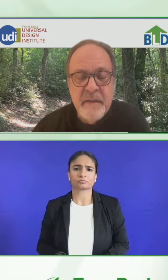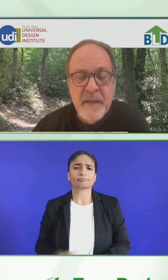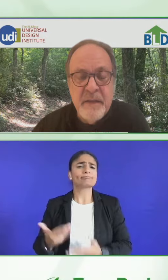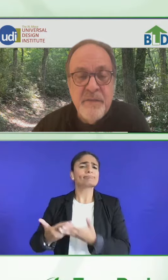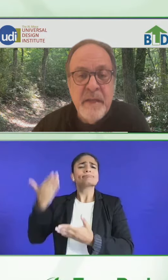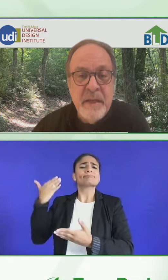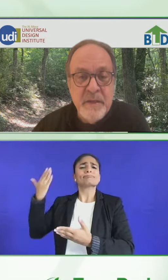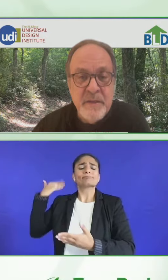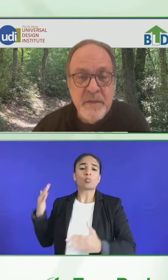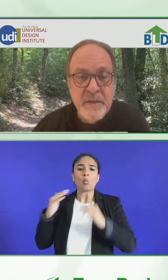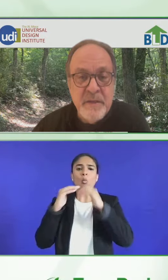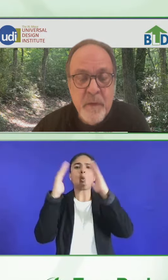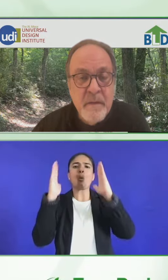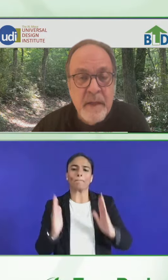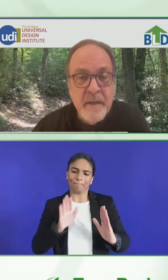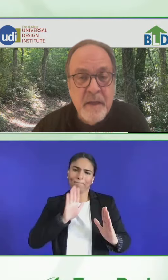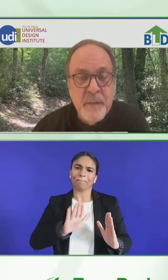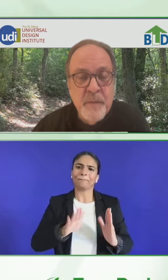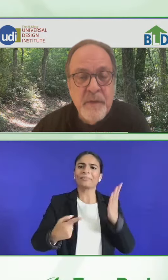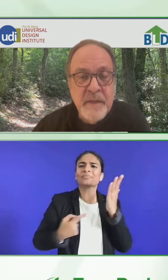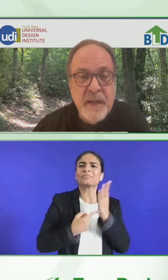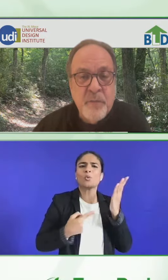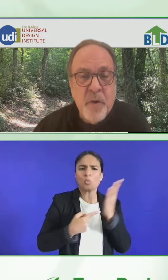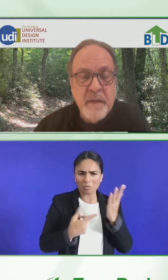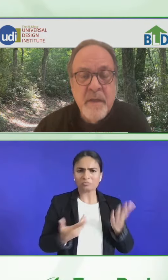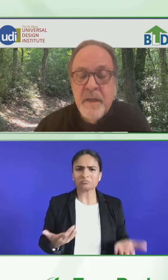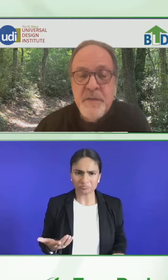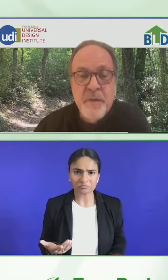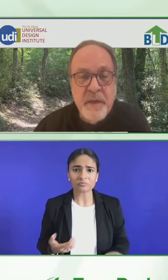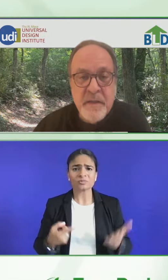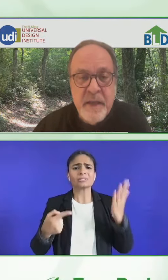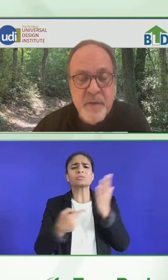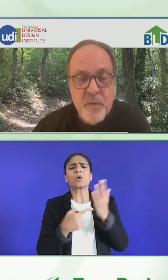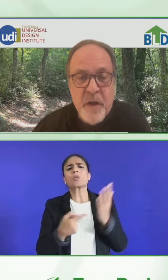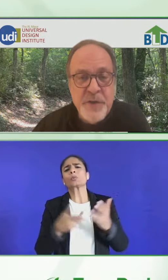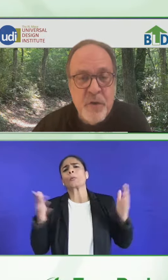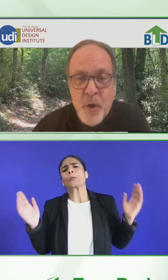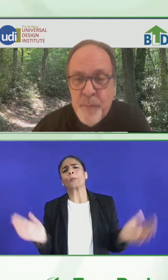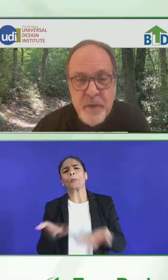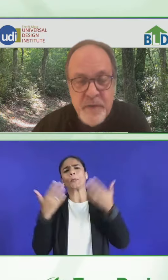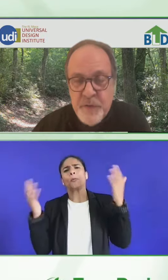convenience that they brought, so things like the Raj door openers